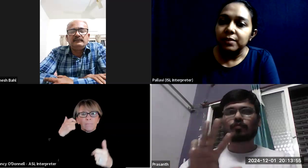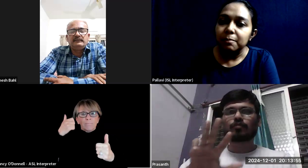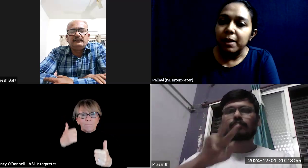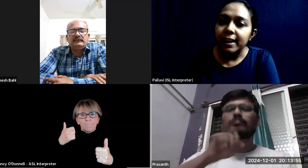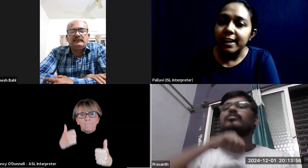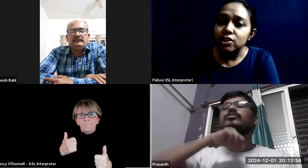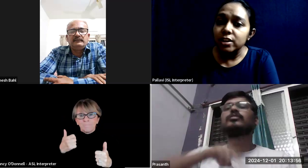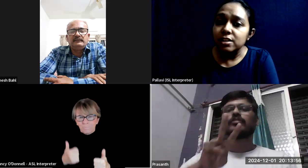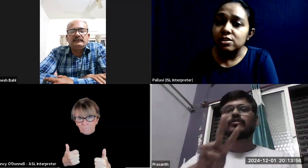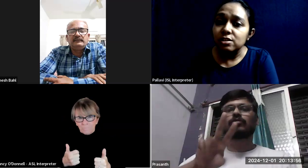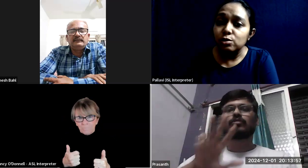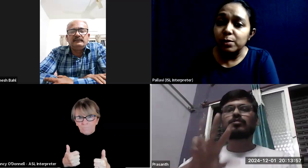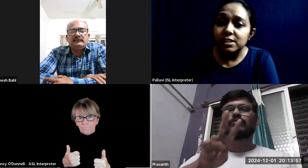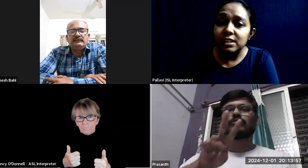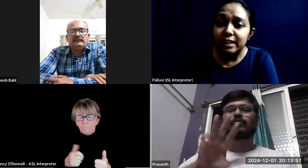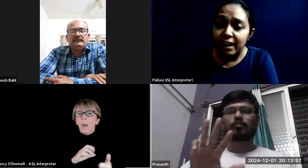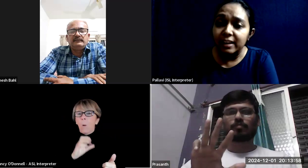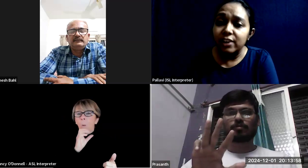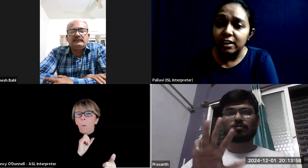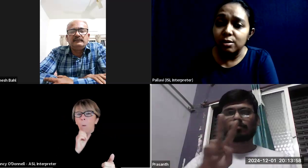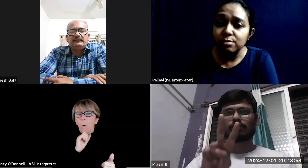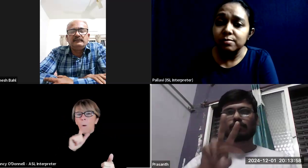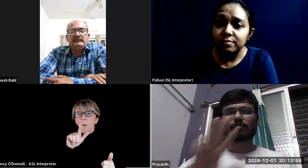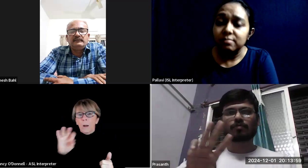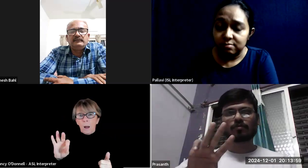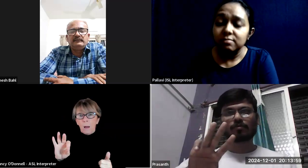My age is 29 right now.